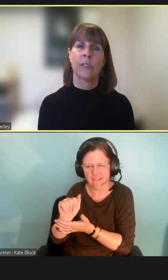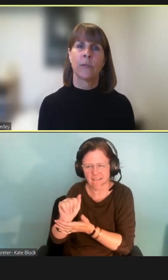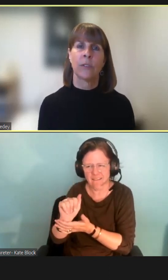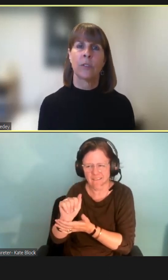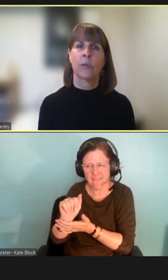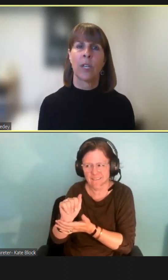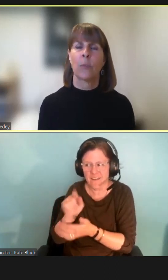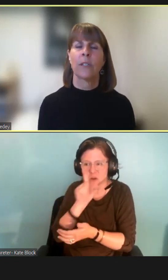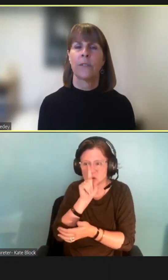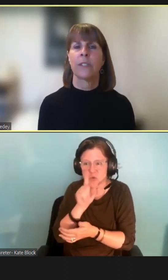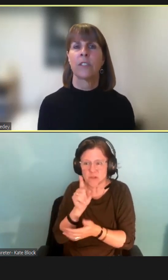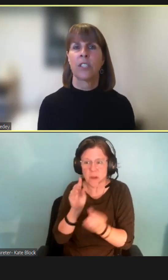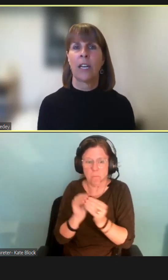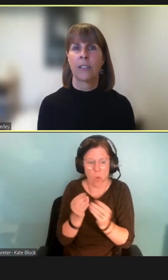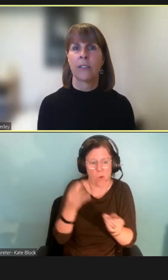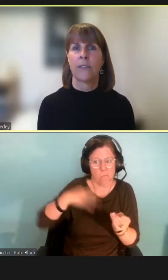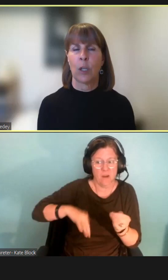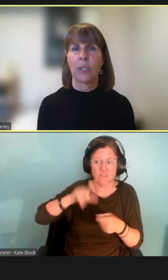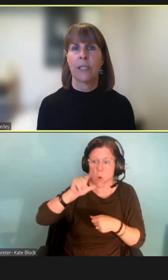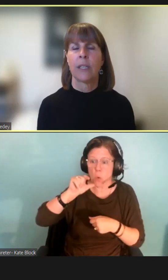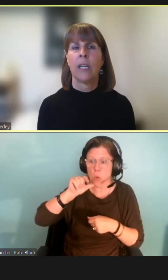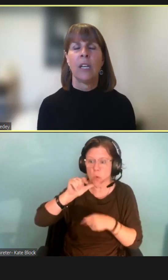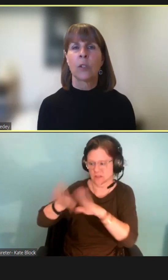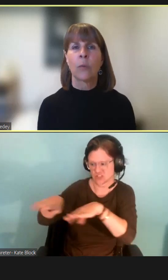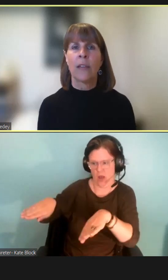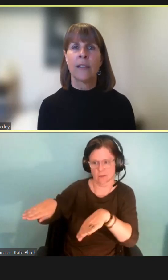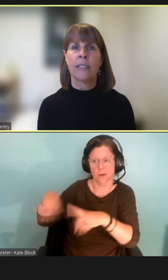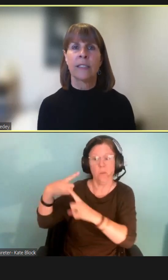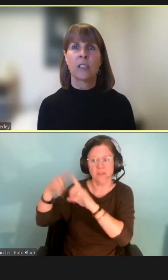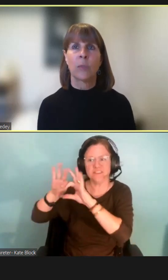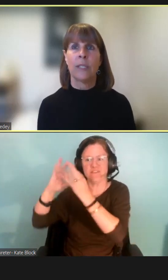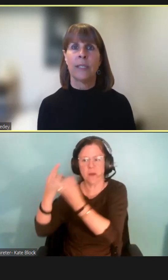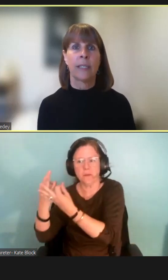for the direct benefit of the child and family so rather than it just being a